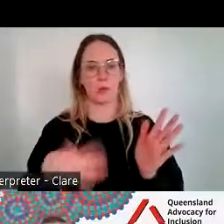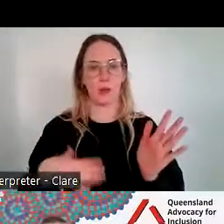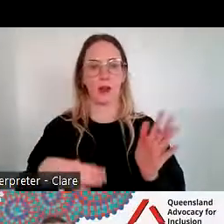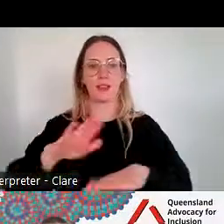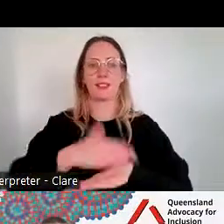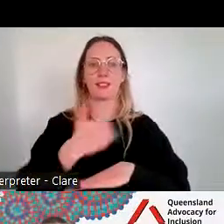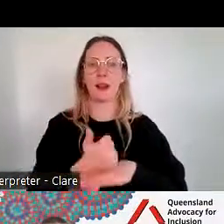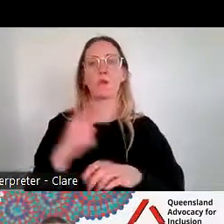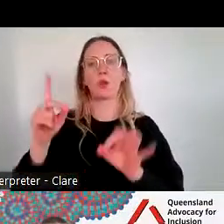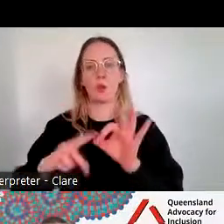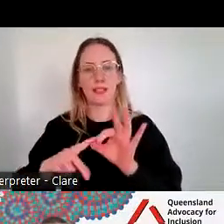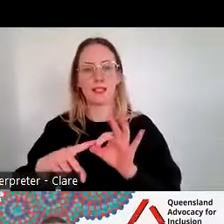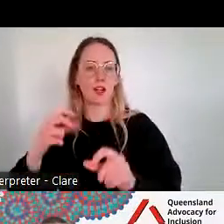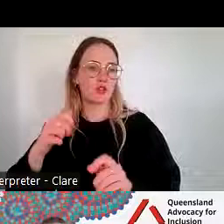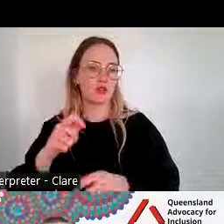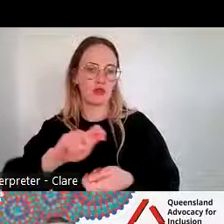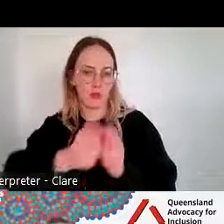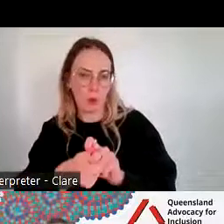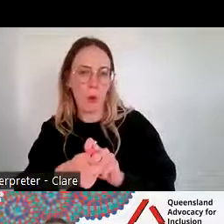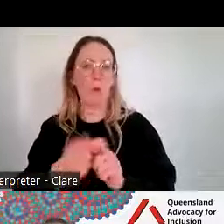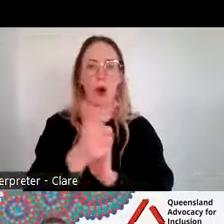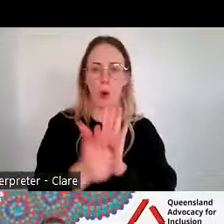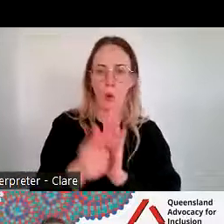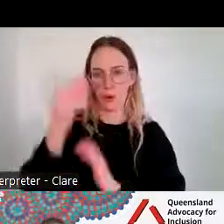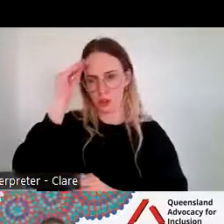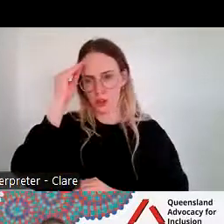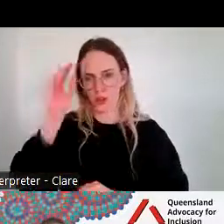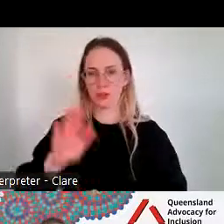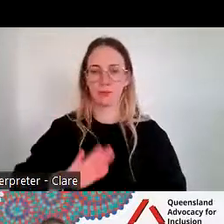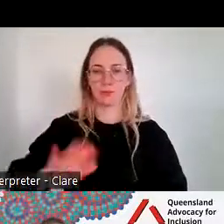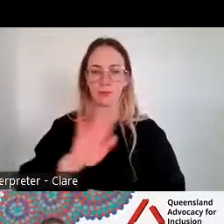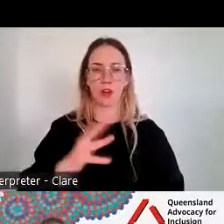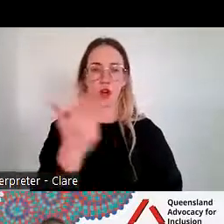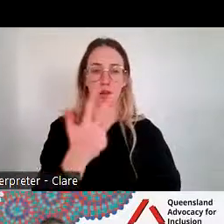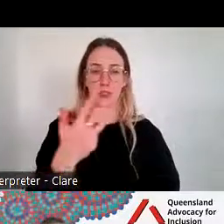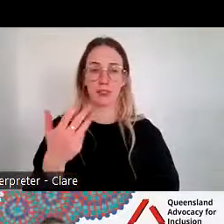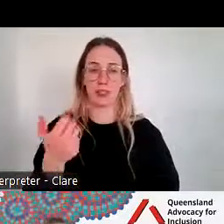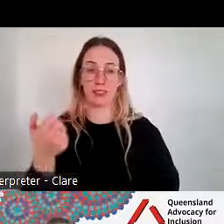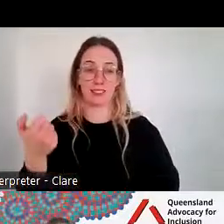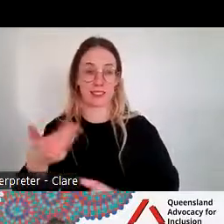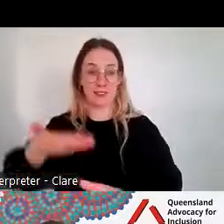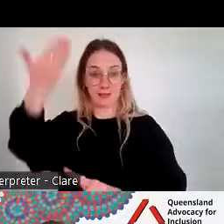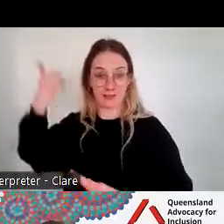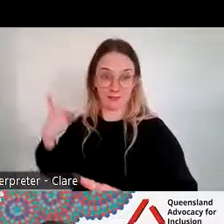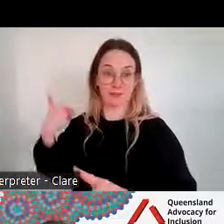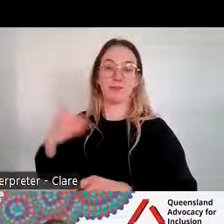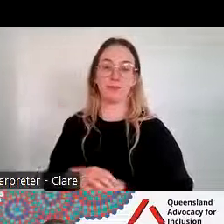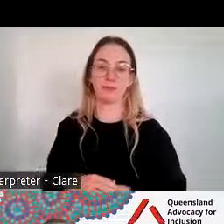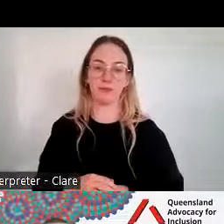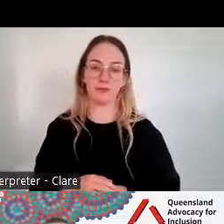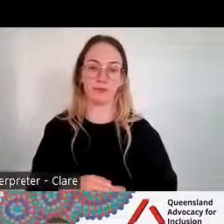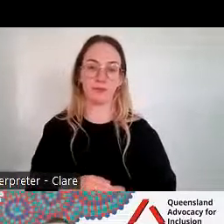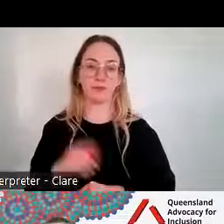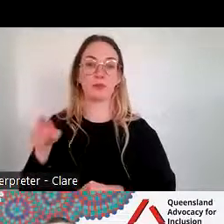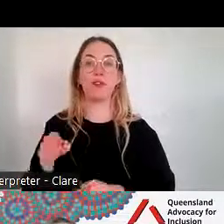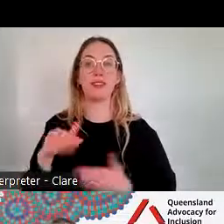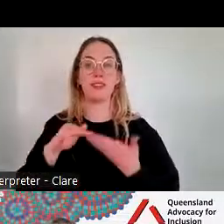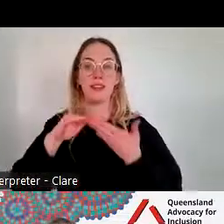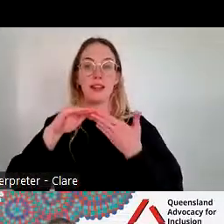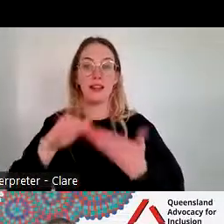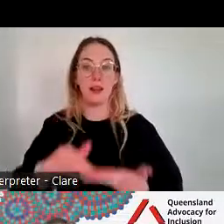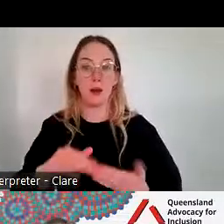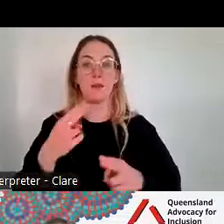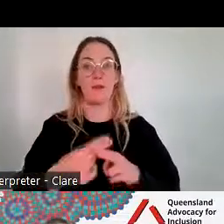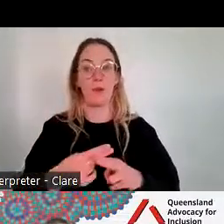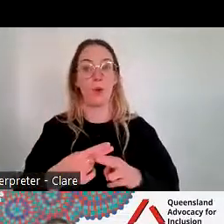report in 1996 assisted and substitute decisions, decision making by and for people with disability.